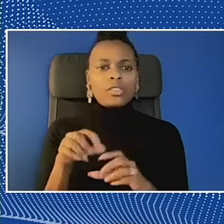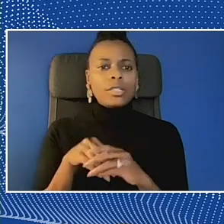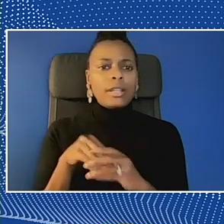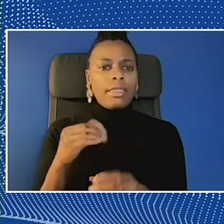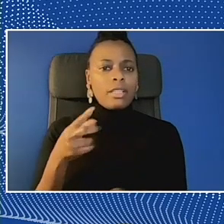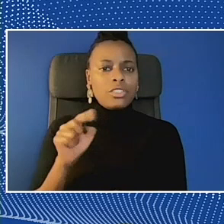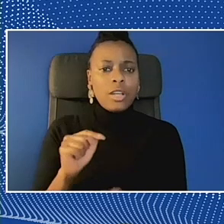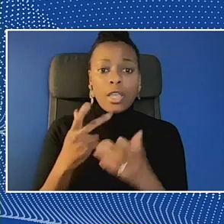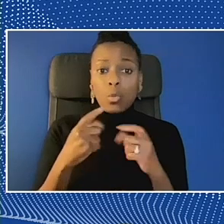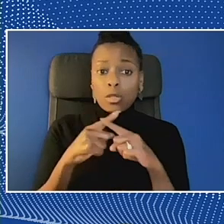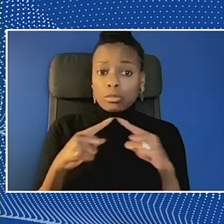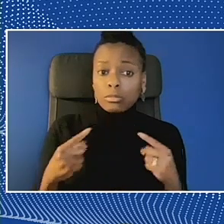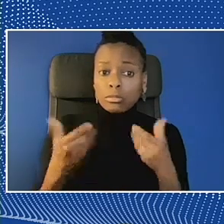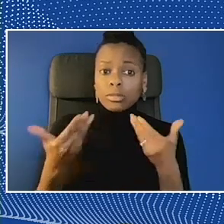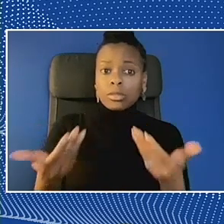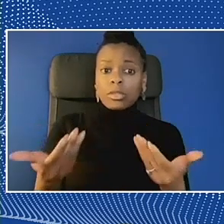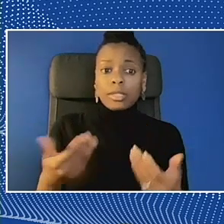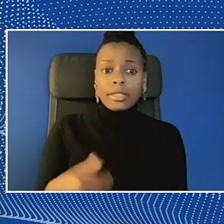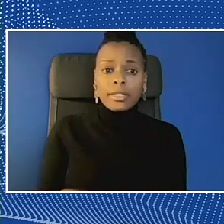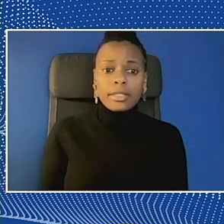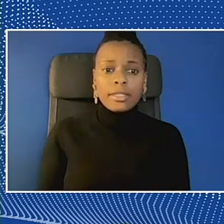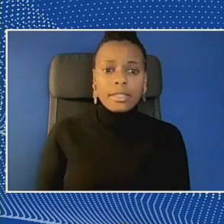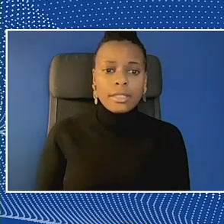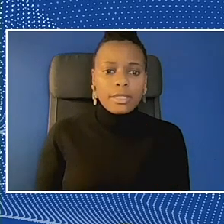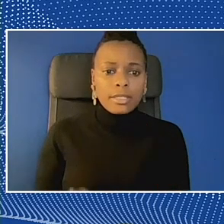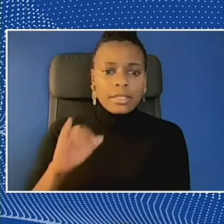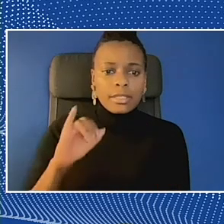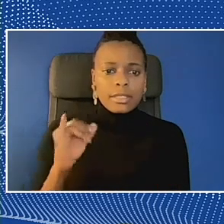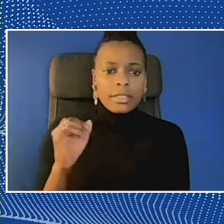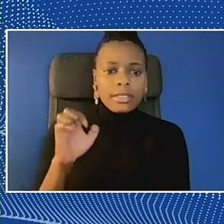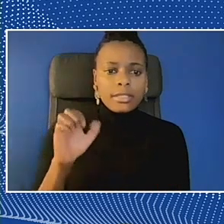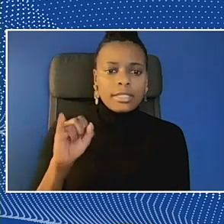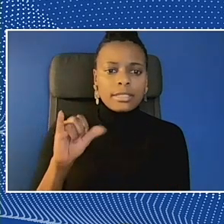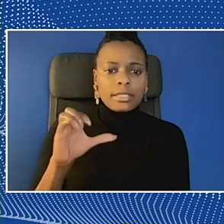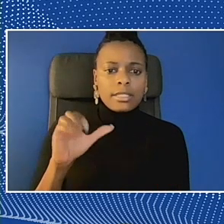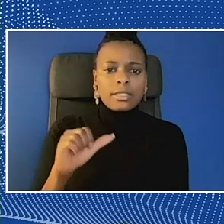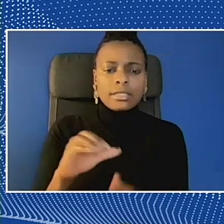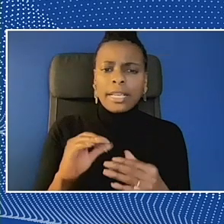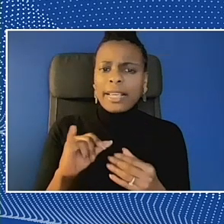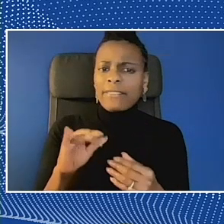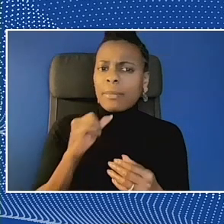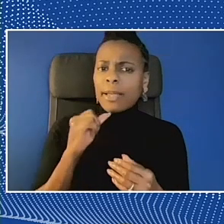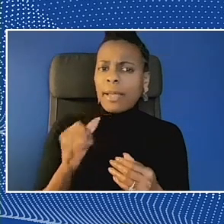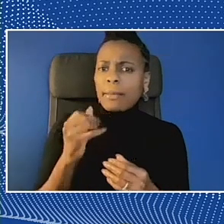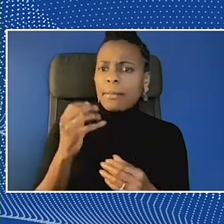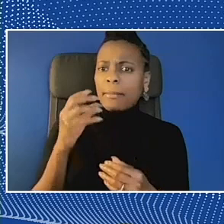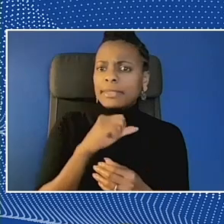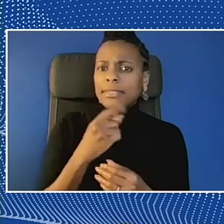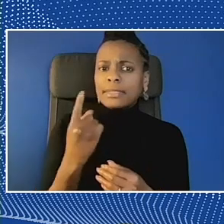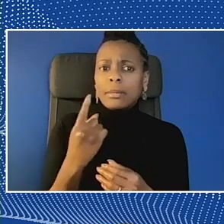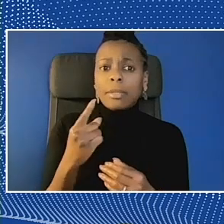I just wanted to point out to the Department, unless I'm missing something, I think the version of C that you showed on the screen with the brackets is not the